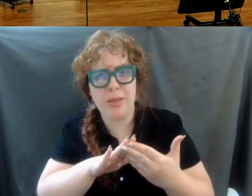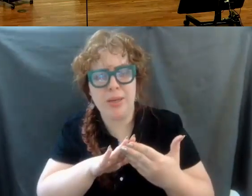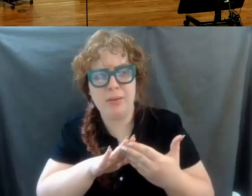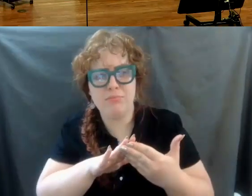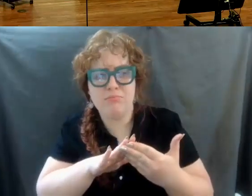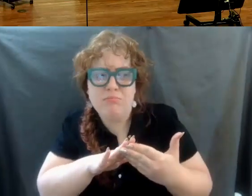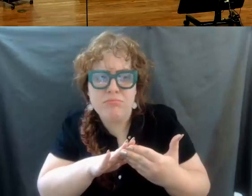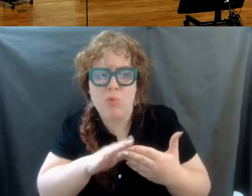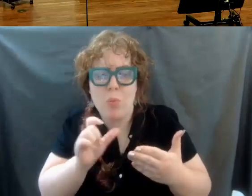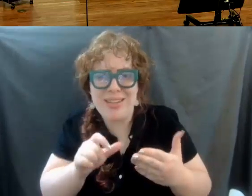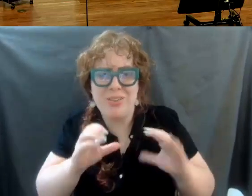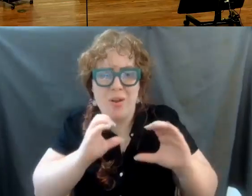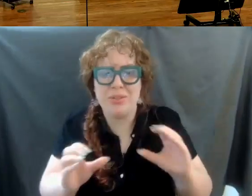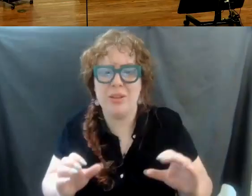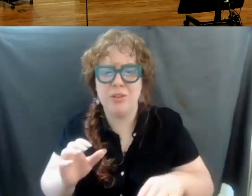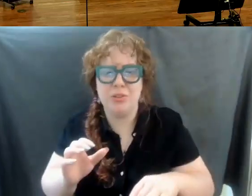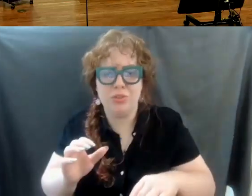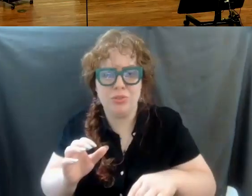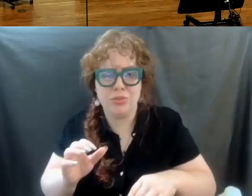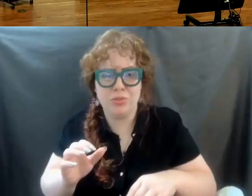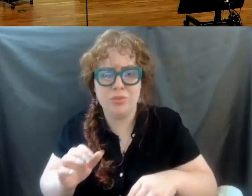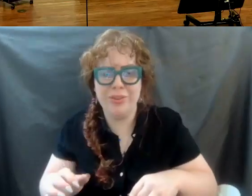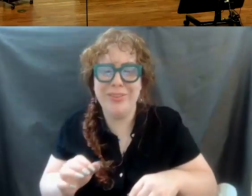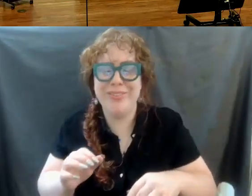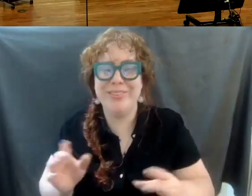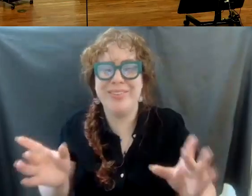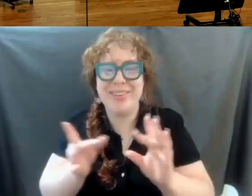I'm meeting mostly for the first time ever, right? What does it mean for us to build our own